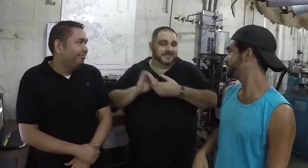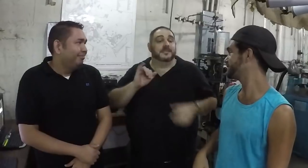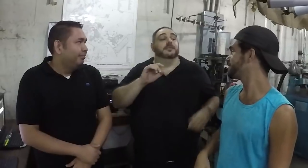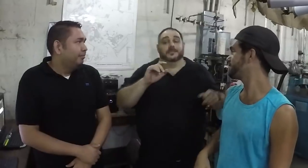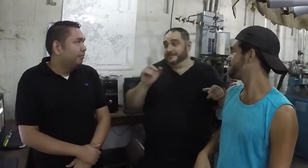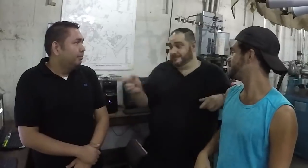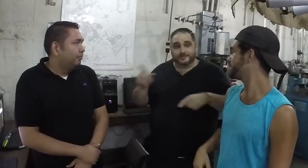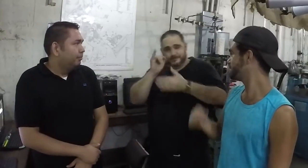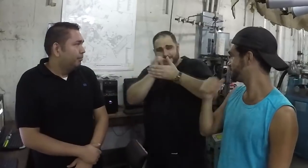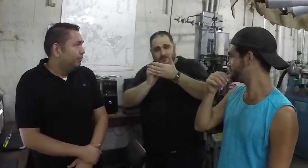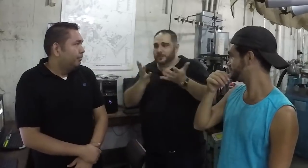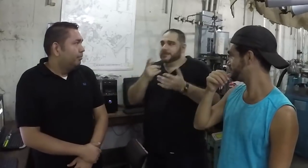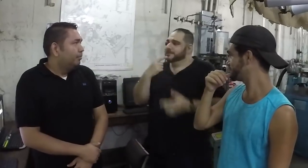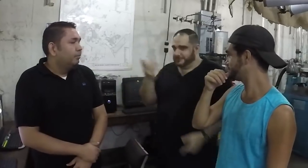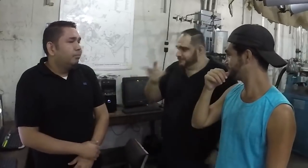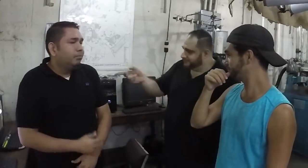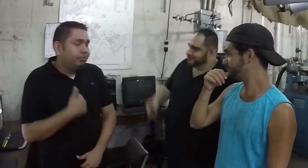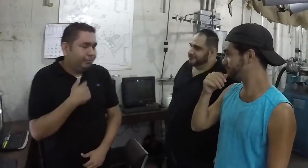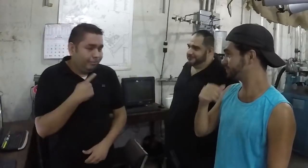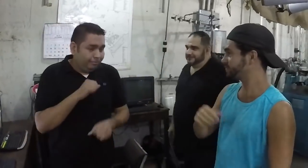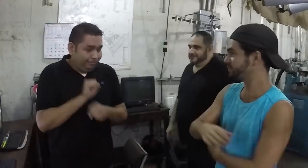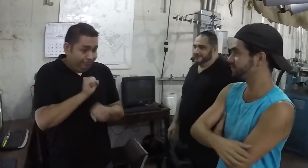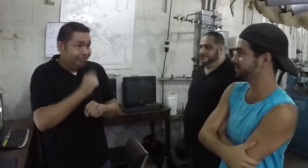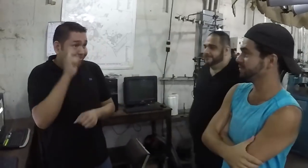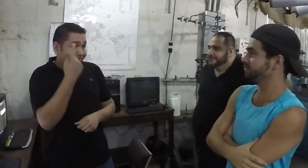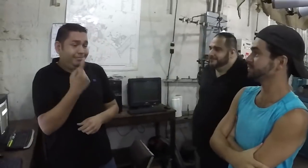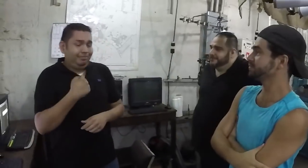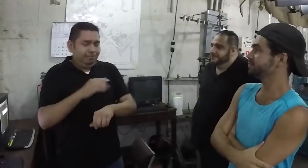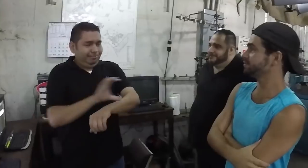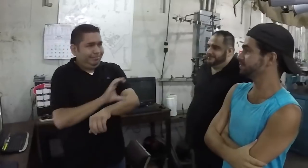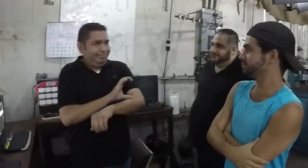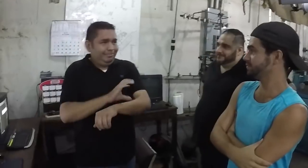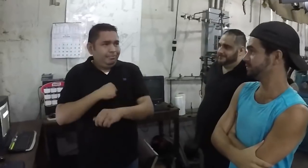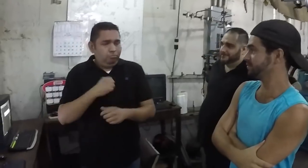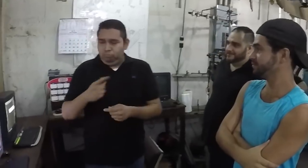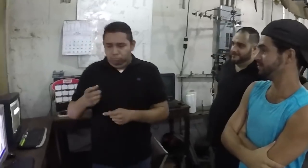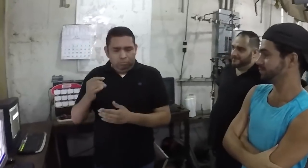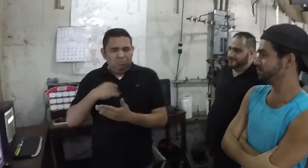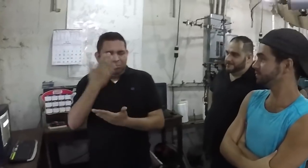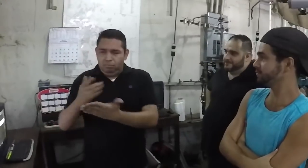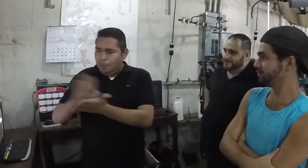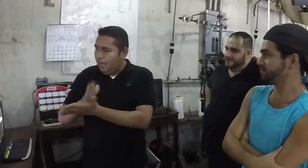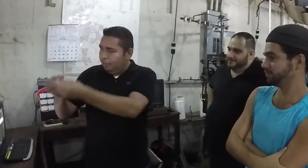Let's start explaining your design. The first thing I do is to design a sock with my computer.